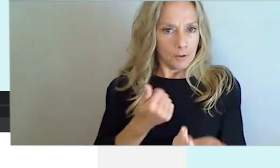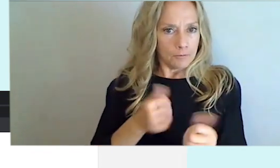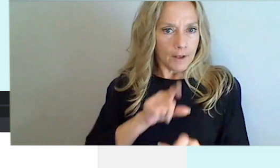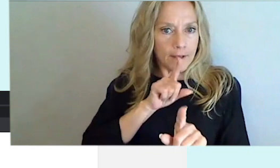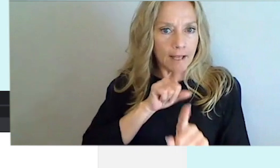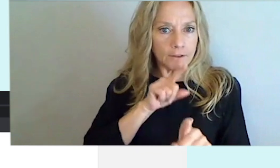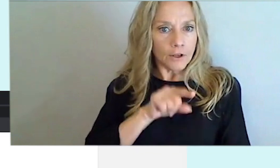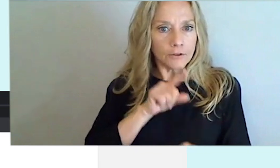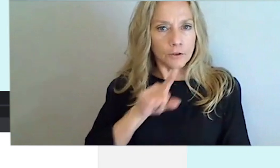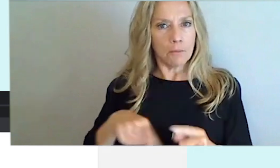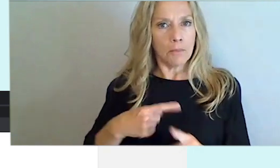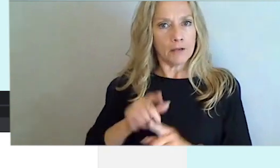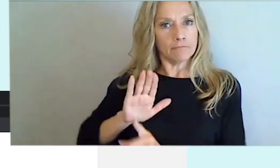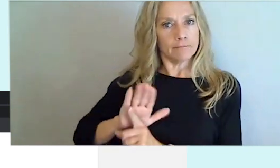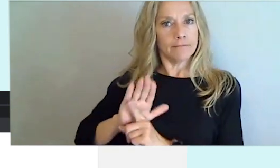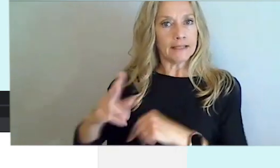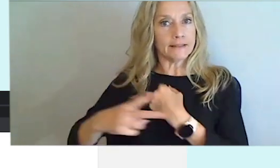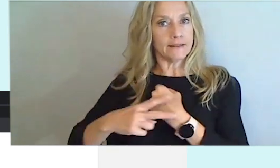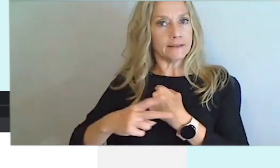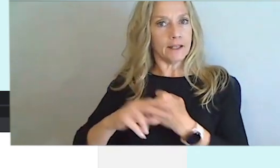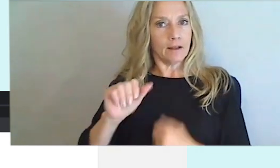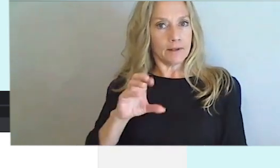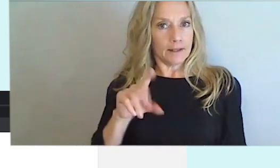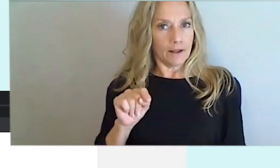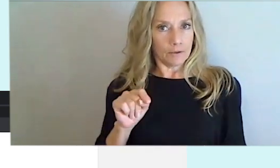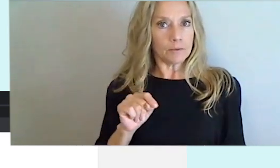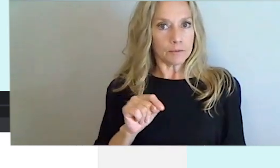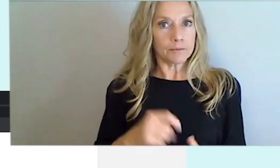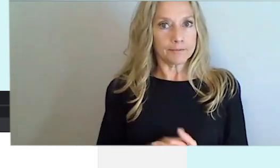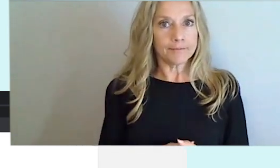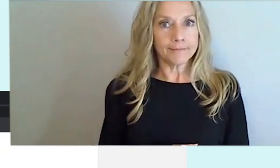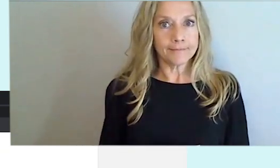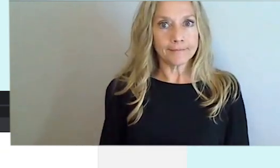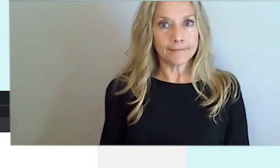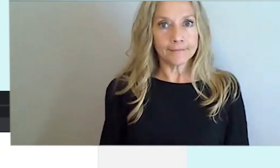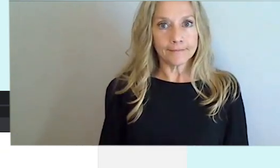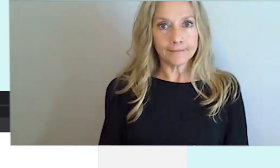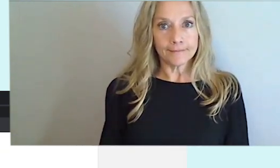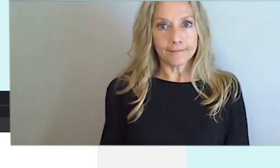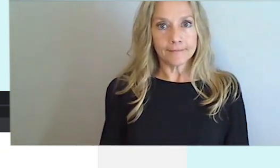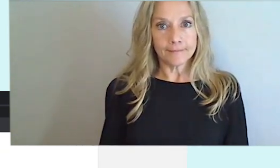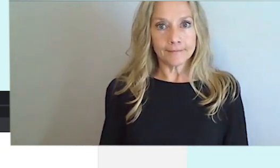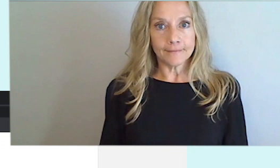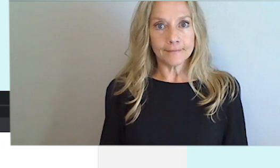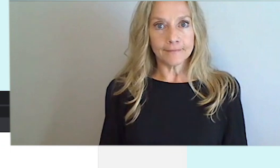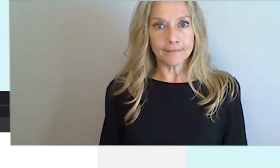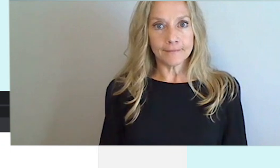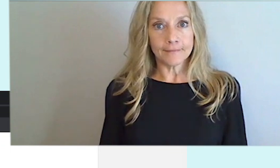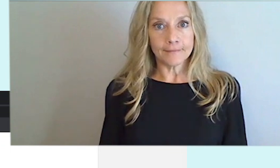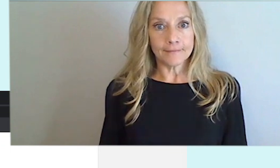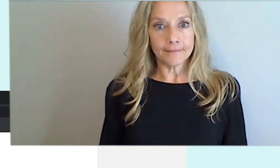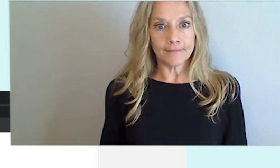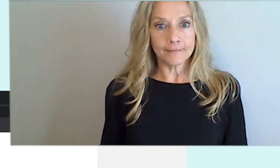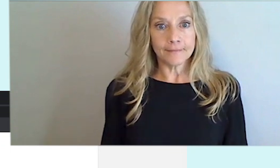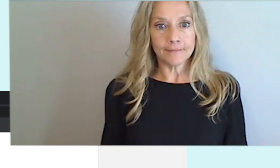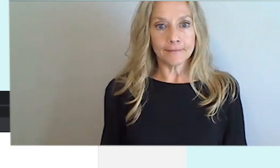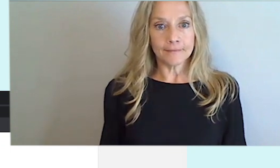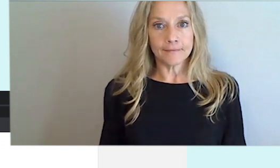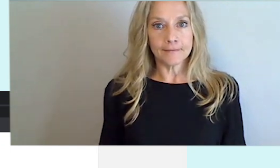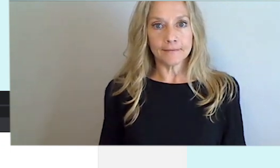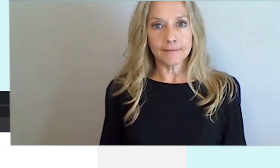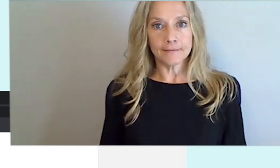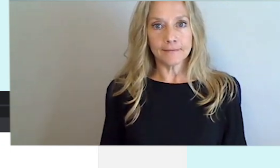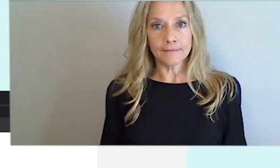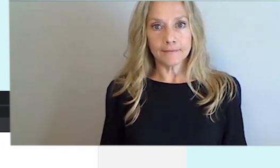as they can.